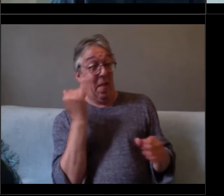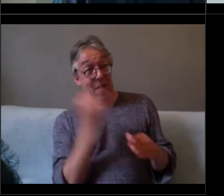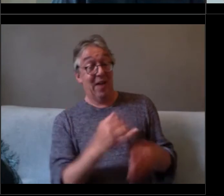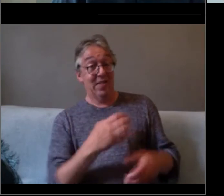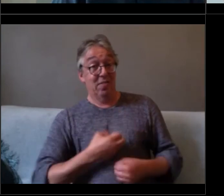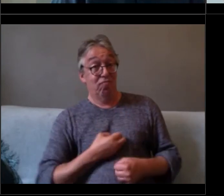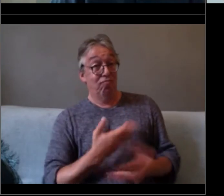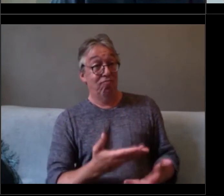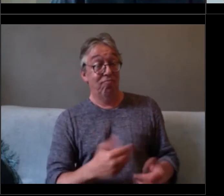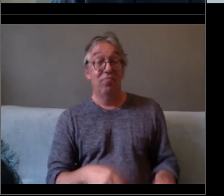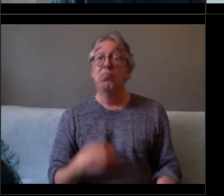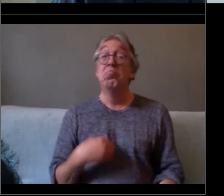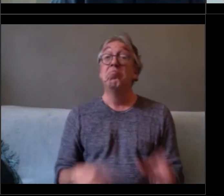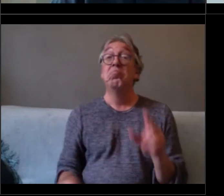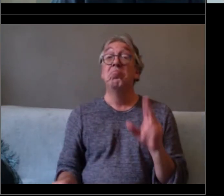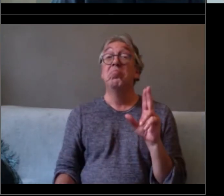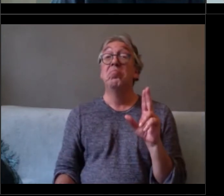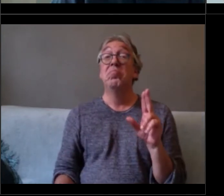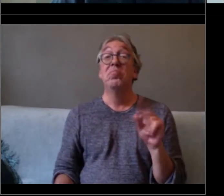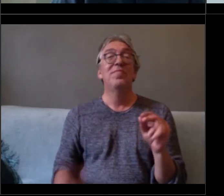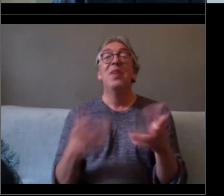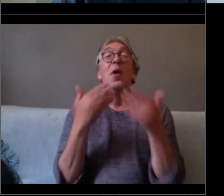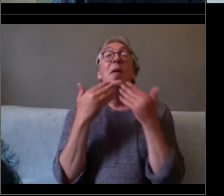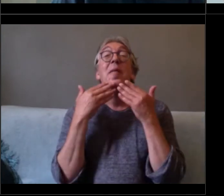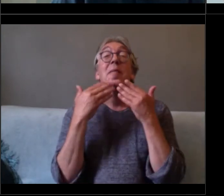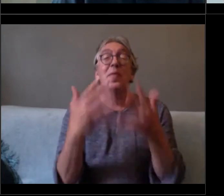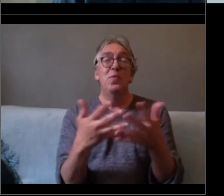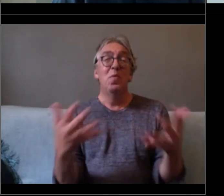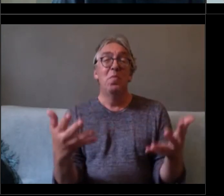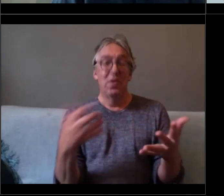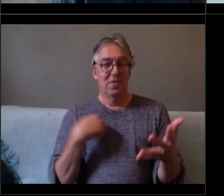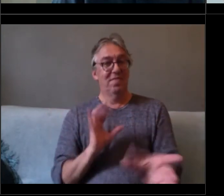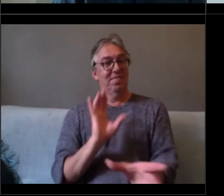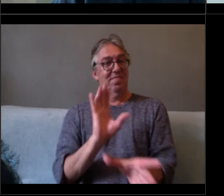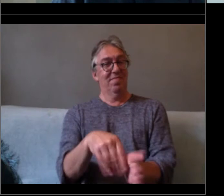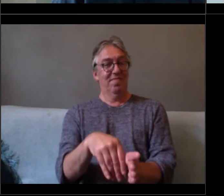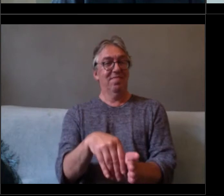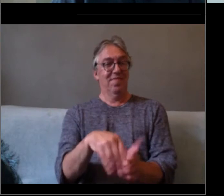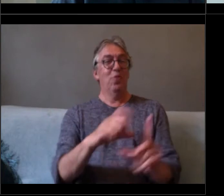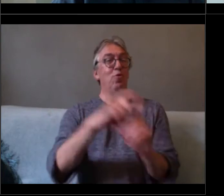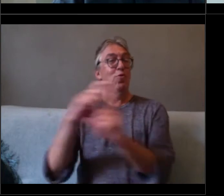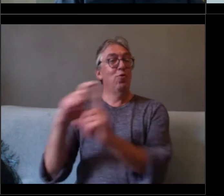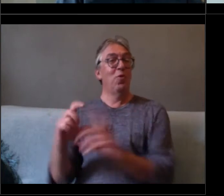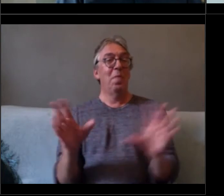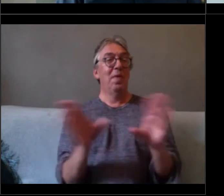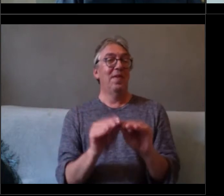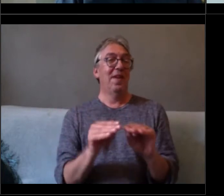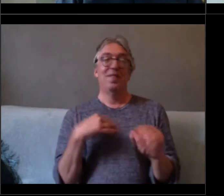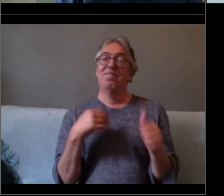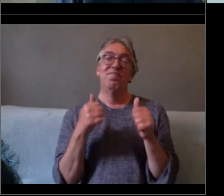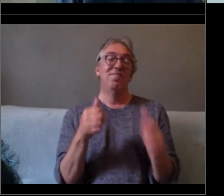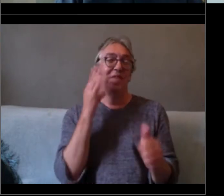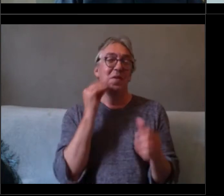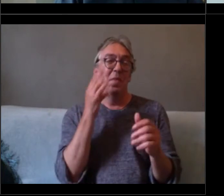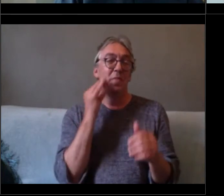No. Thank you for having me here this morning. It has been a great experience and I'm excited about the project